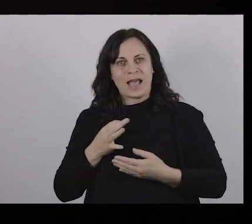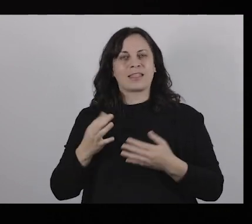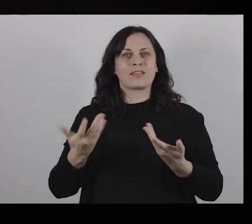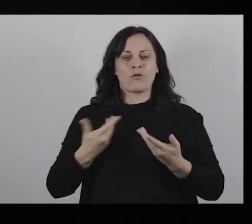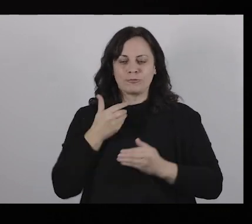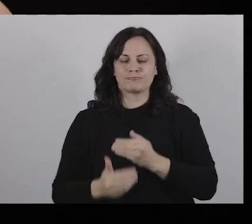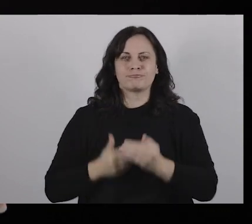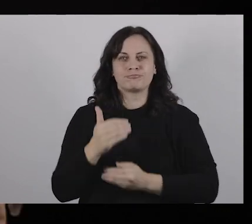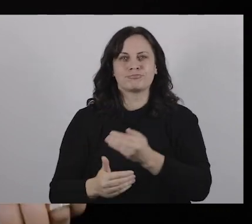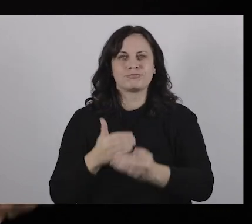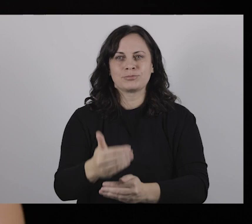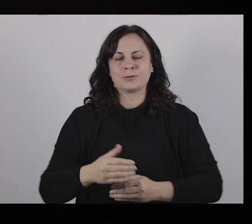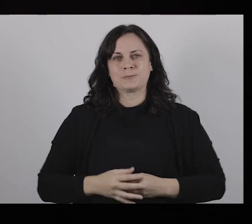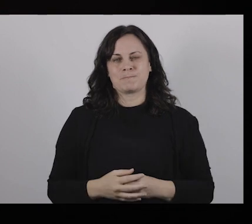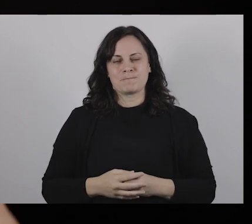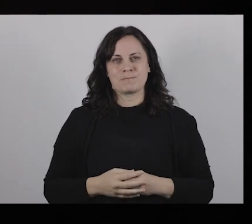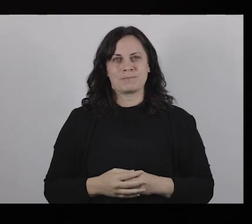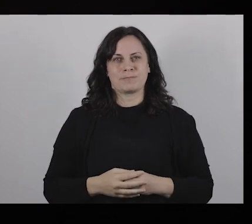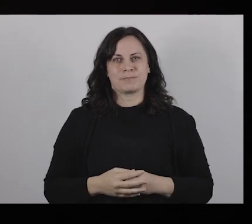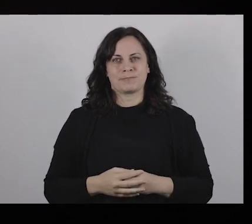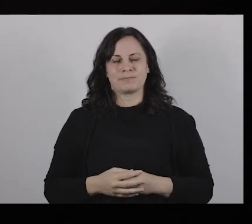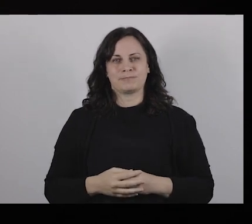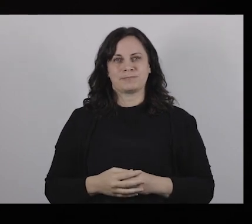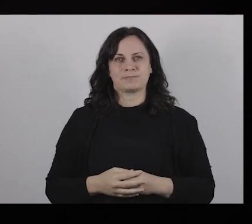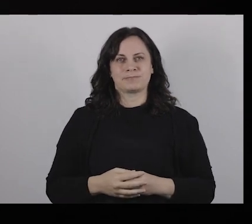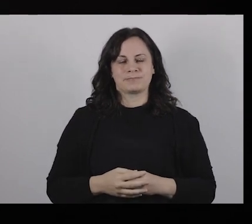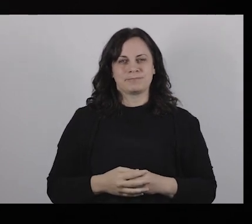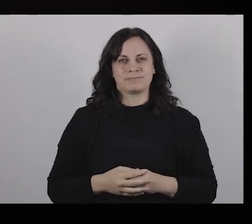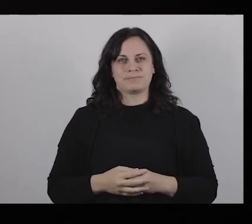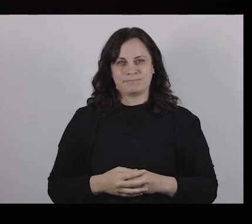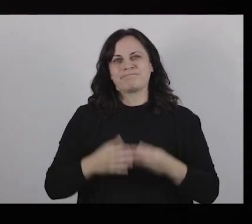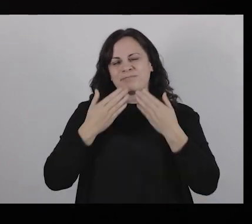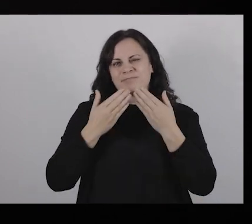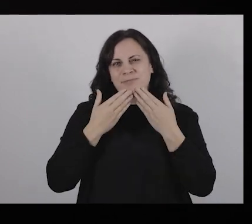from my small town. Thank you.